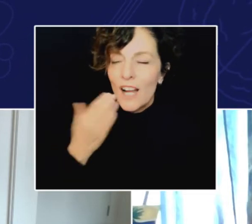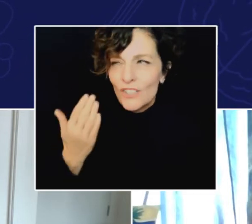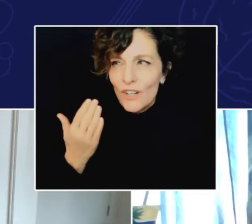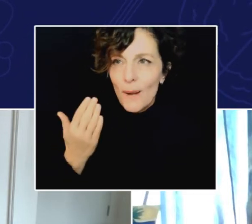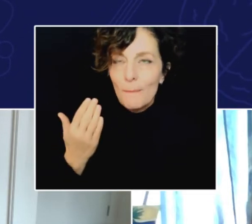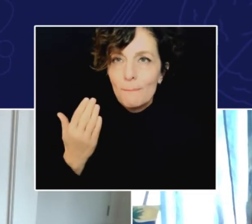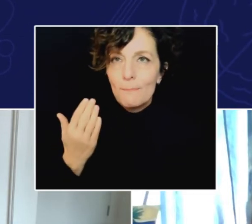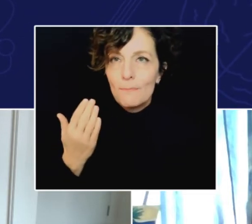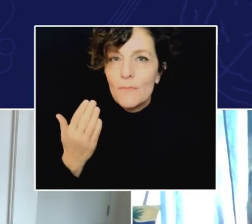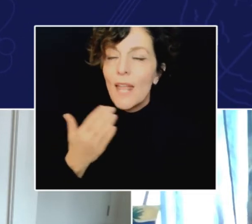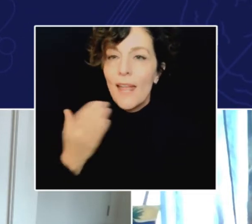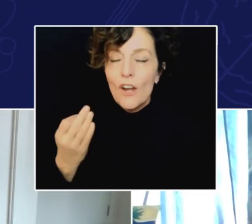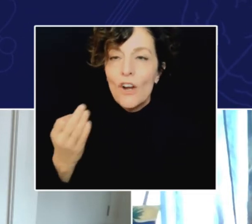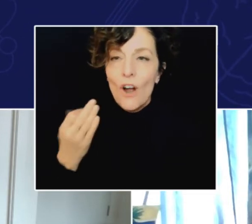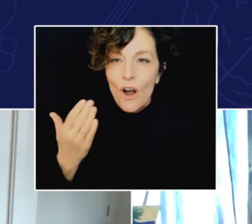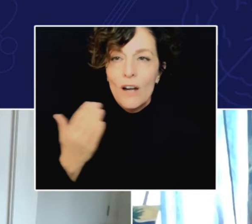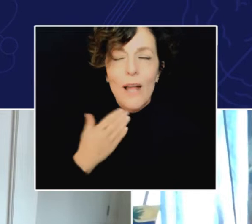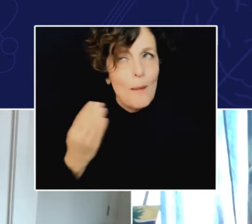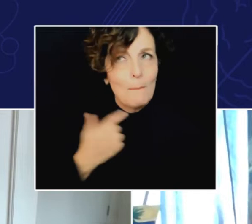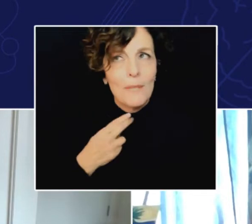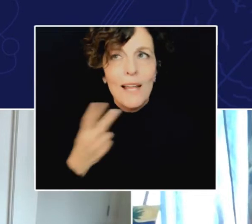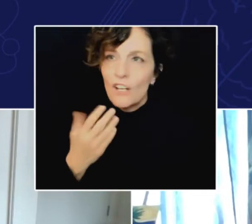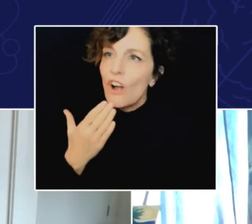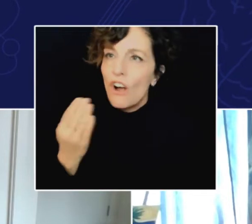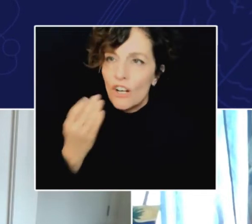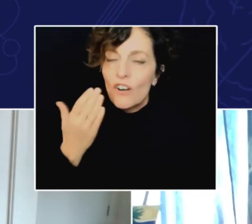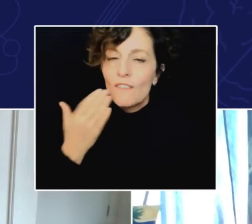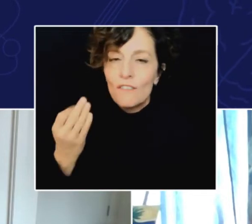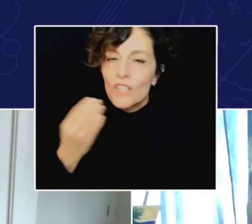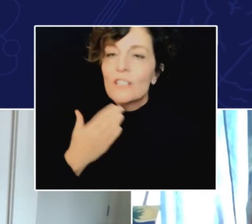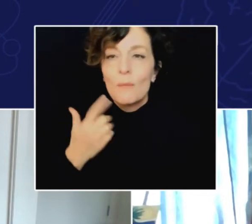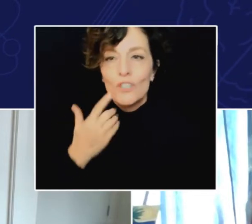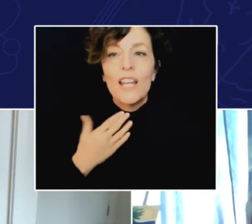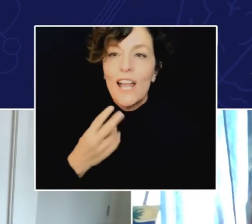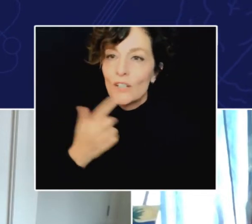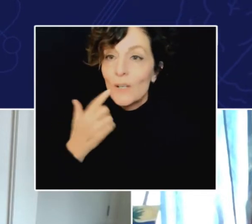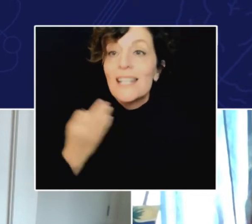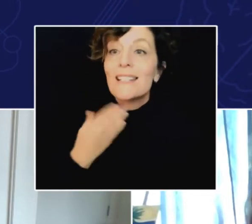Dr... Earhart. I'm blanking on her first name, but she